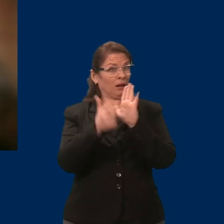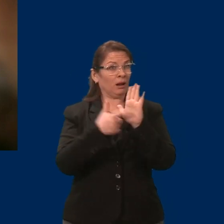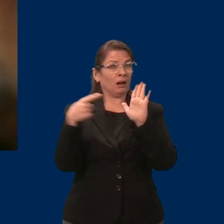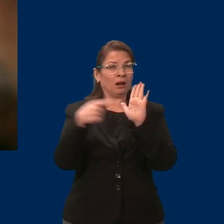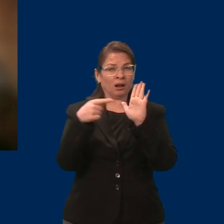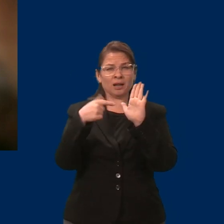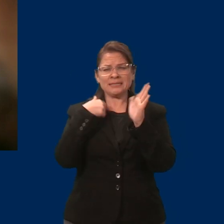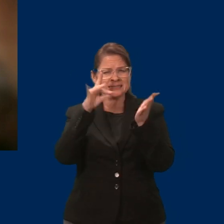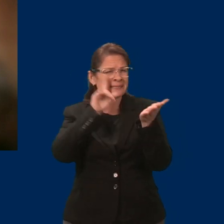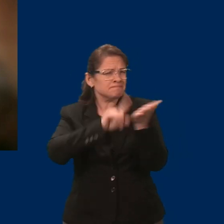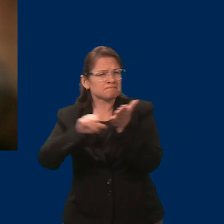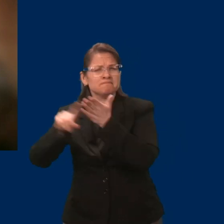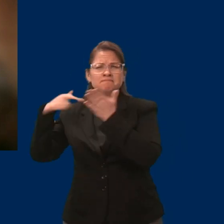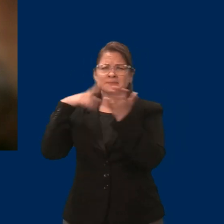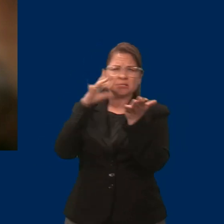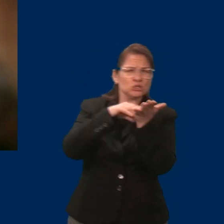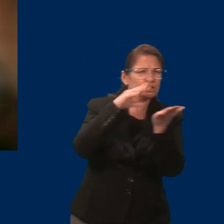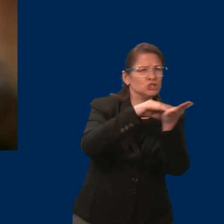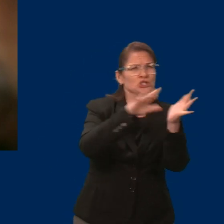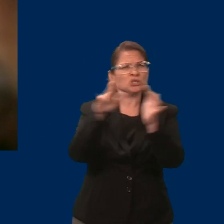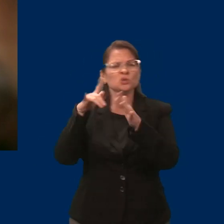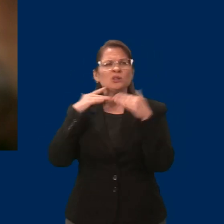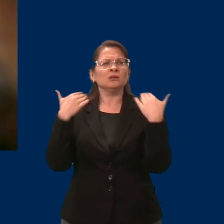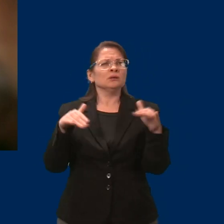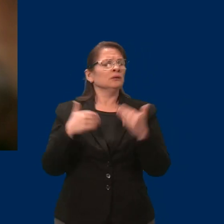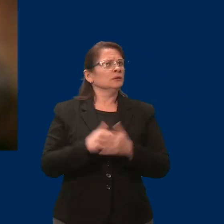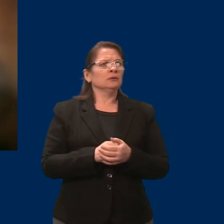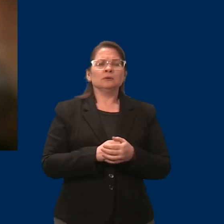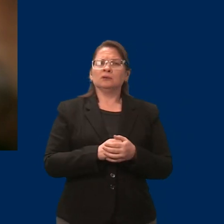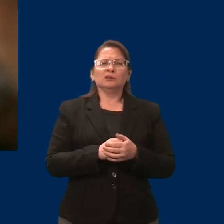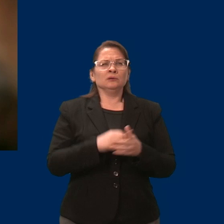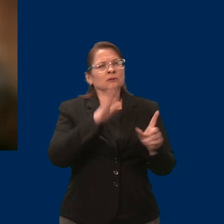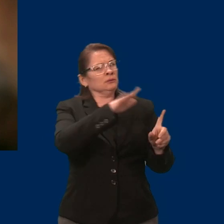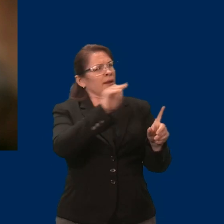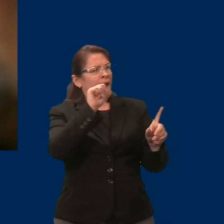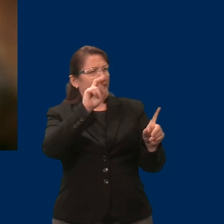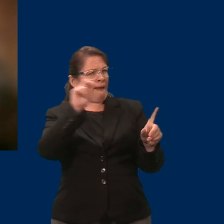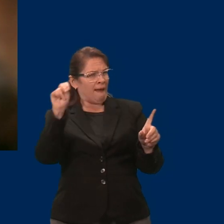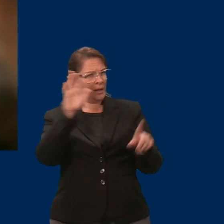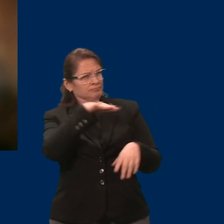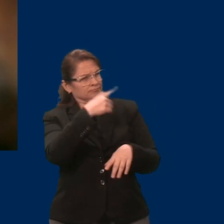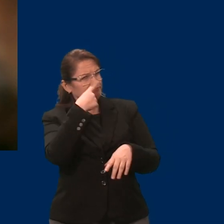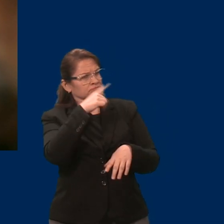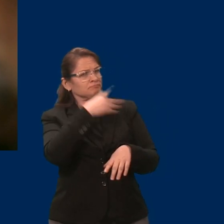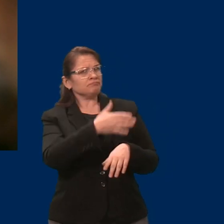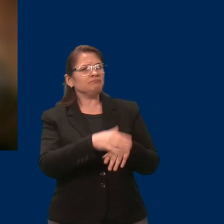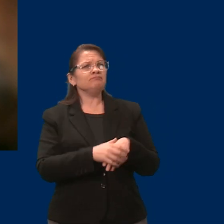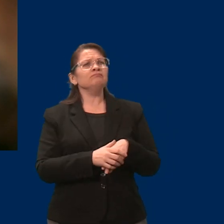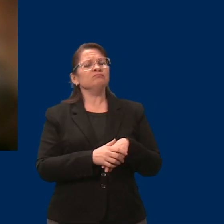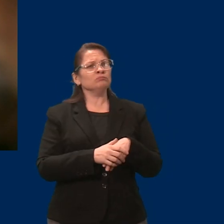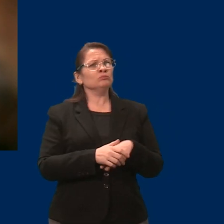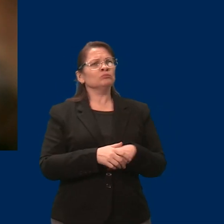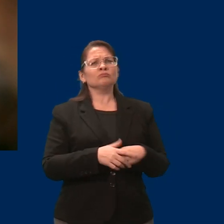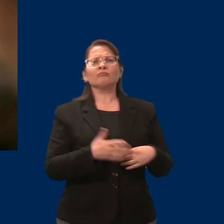I just wondered if you could talk a little bit about what would it have meant to your family?